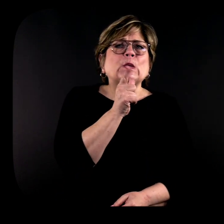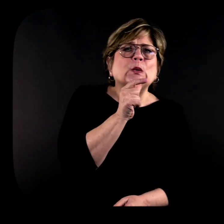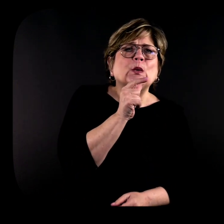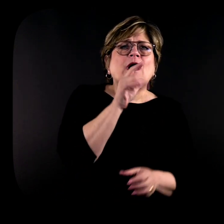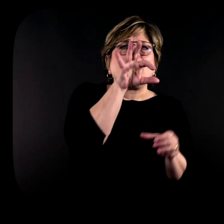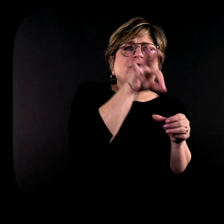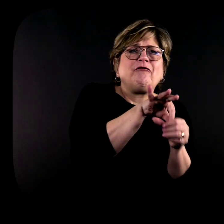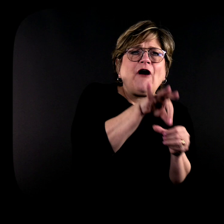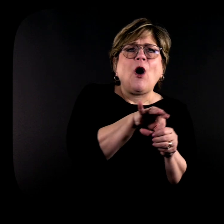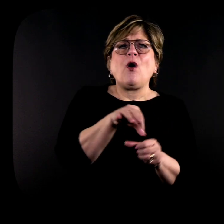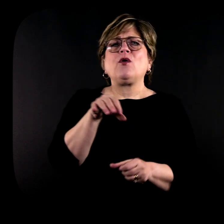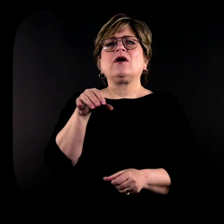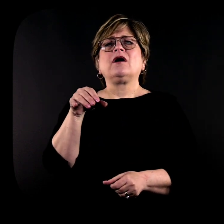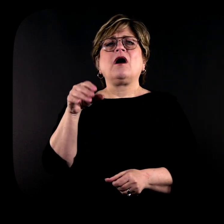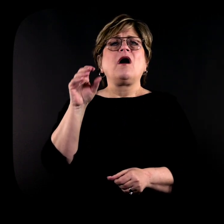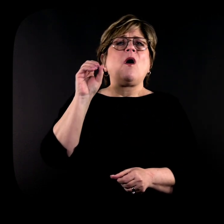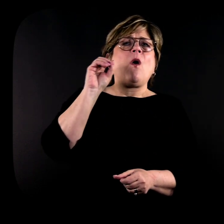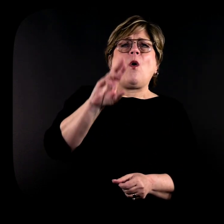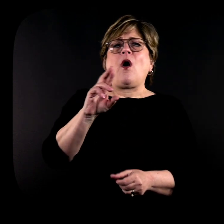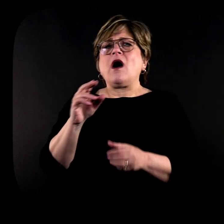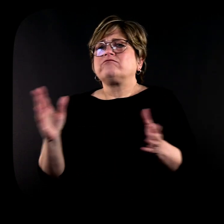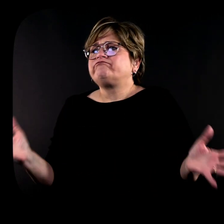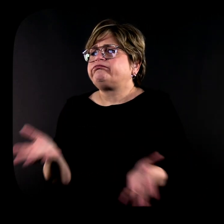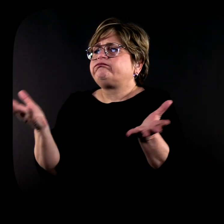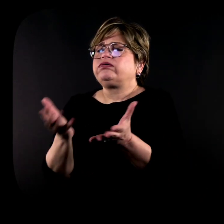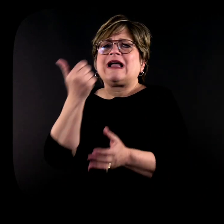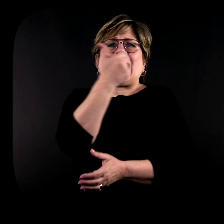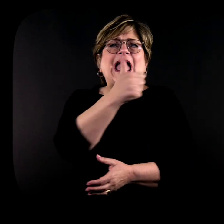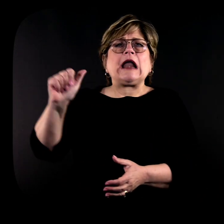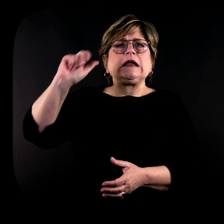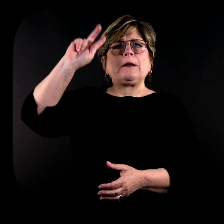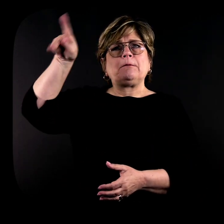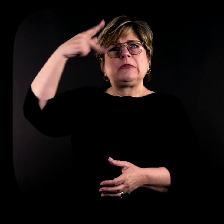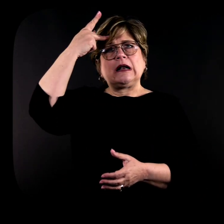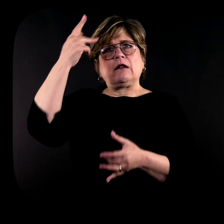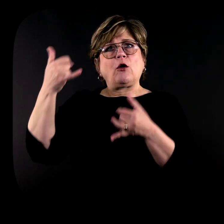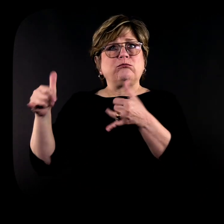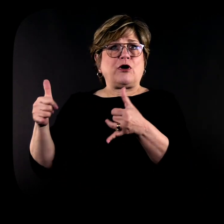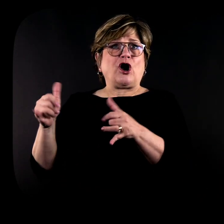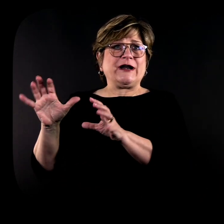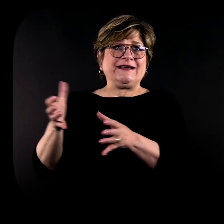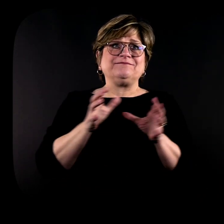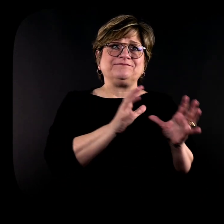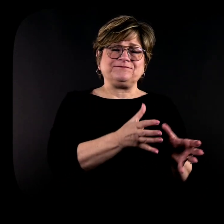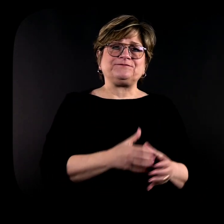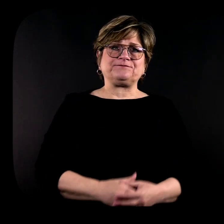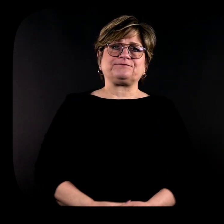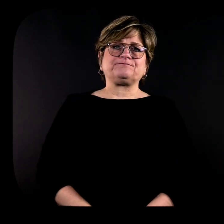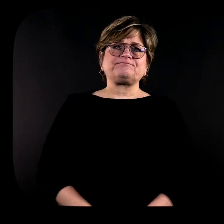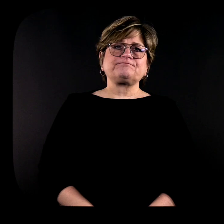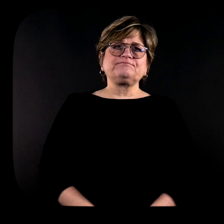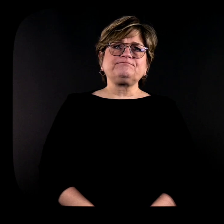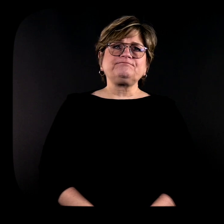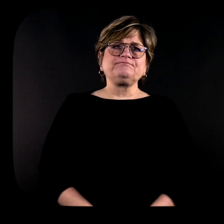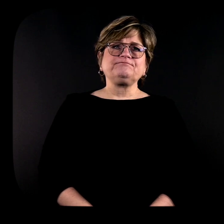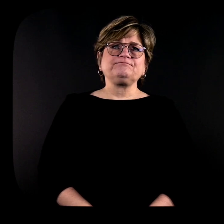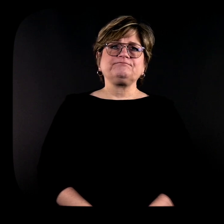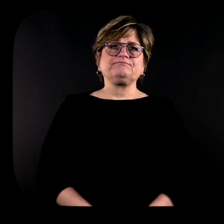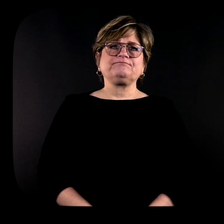will not tell you who to vote for or promote any political party.